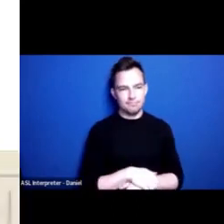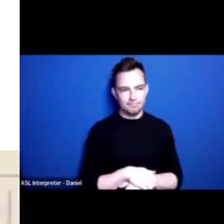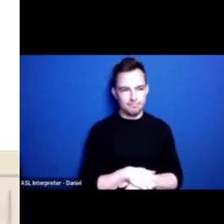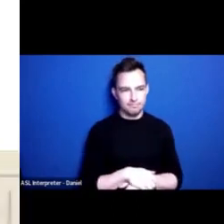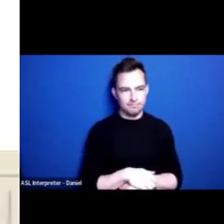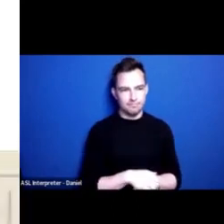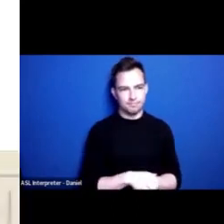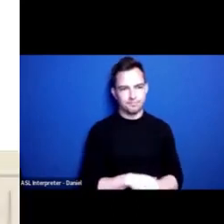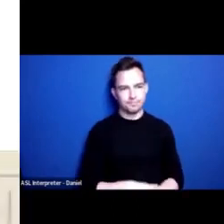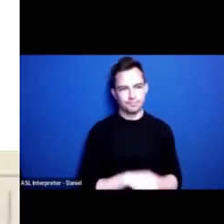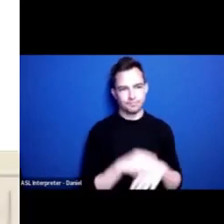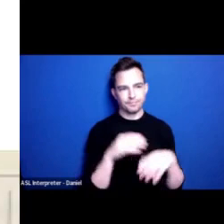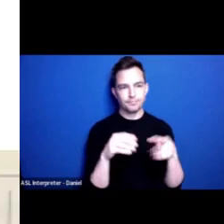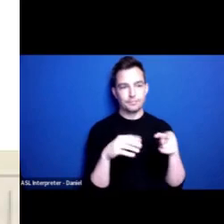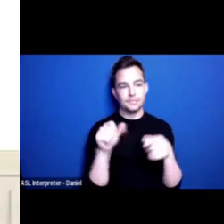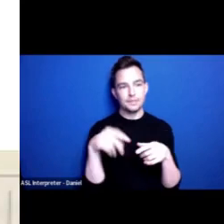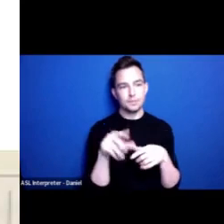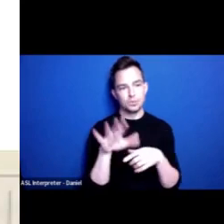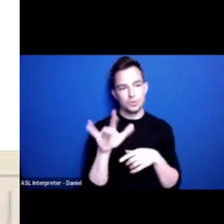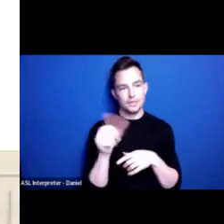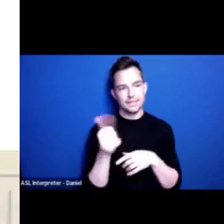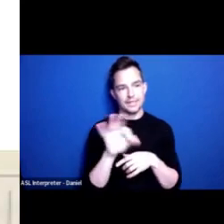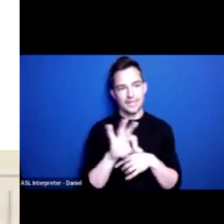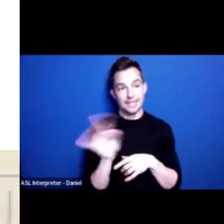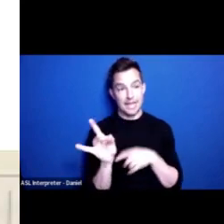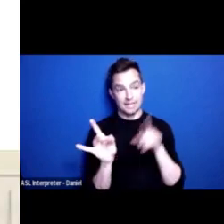So on September 25 1998, I was